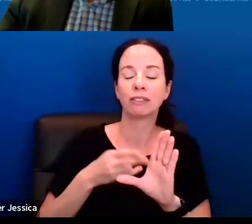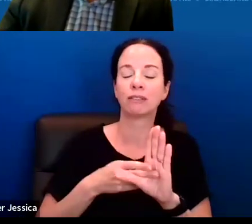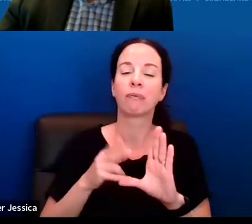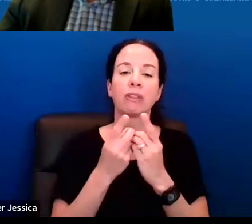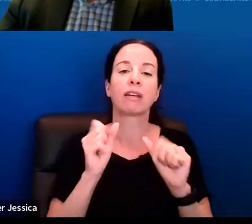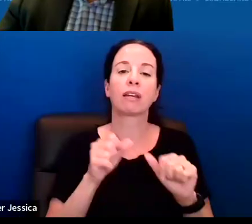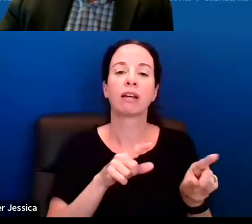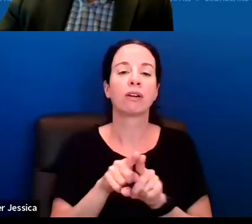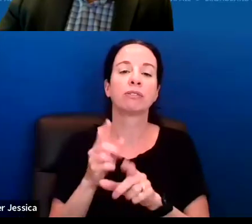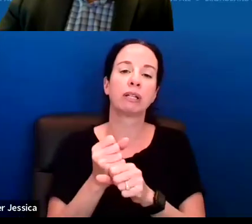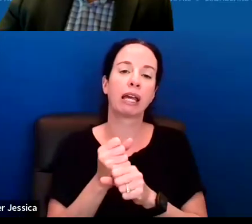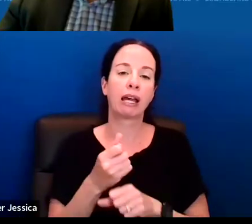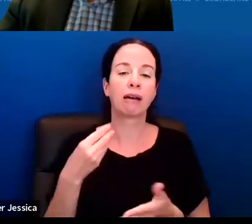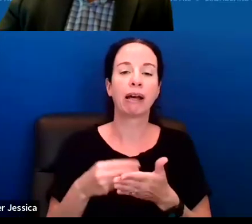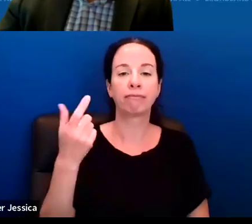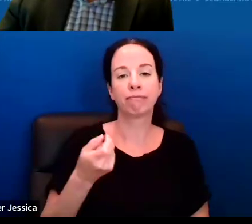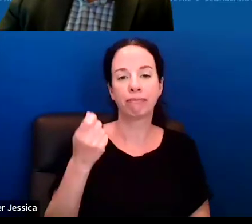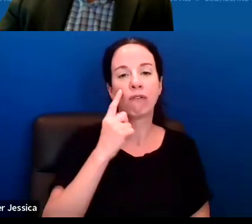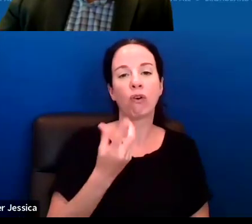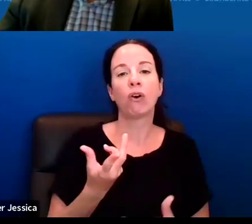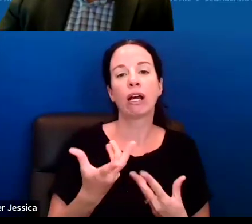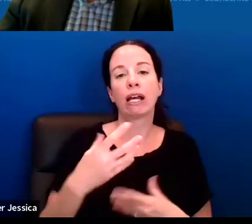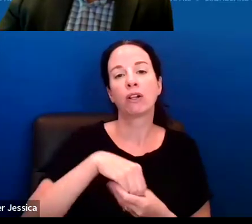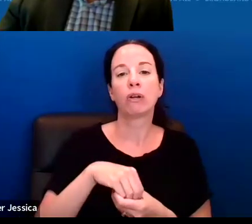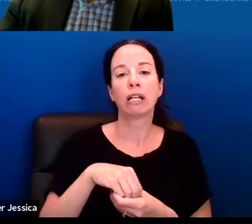also receive a stipend for integrating these questions into their back-to-school process.